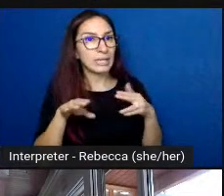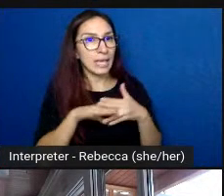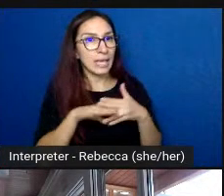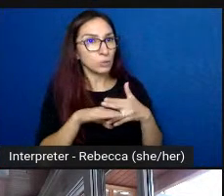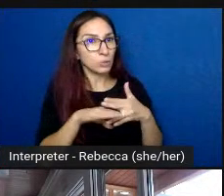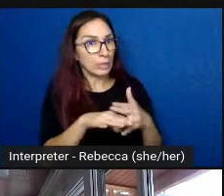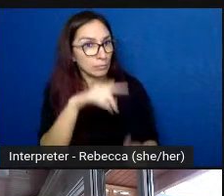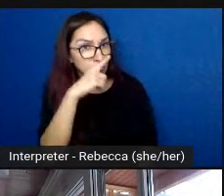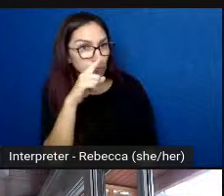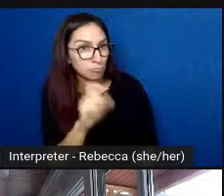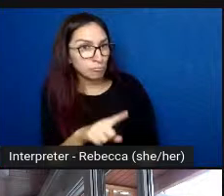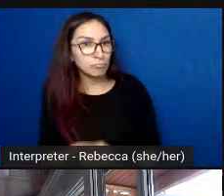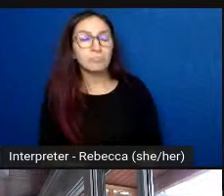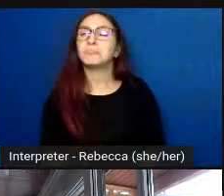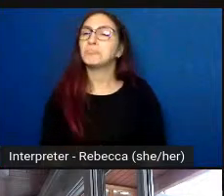S